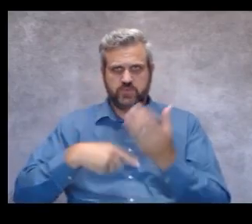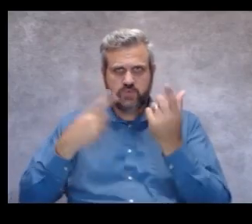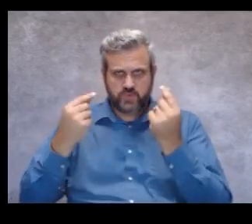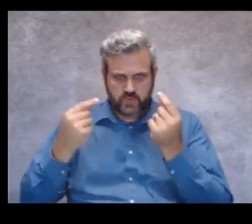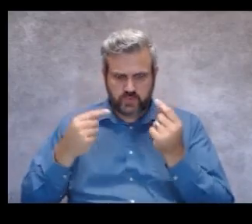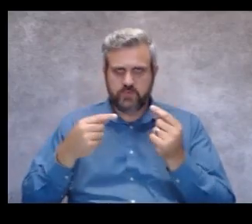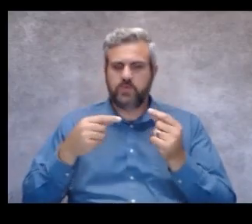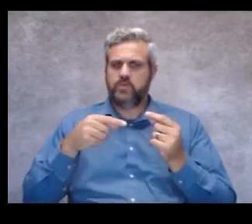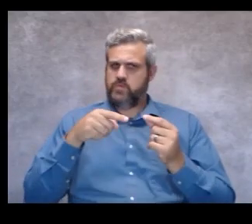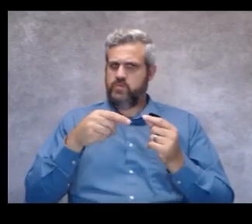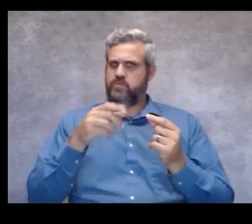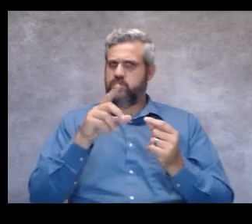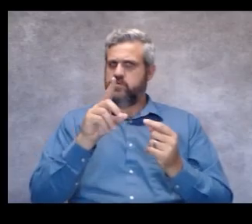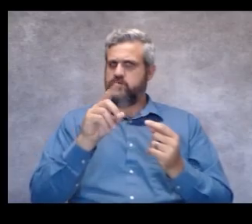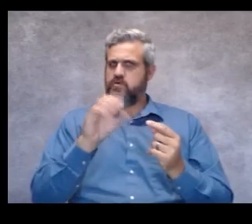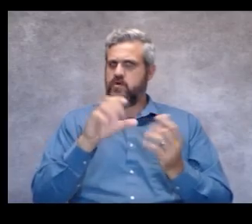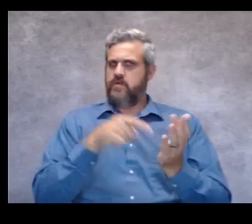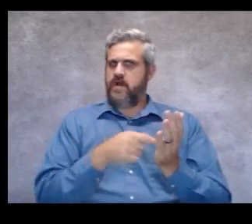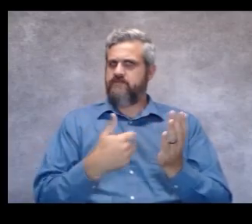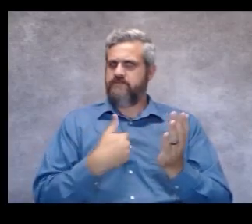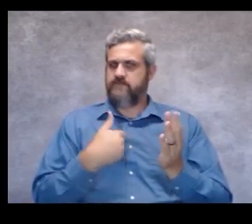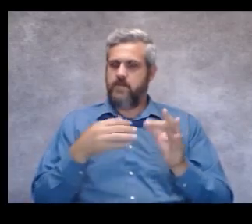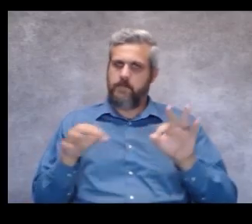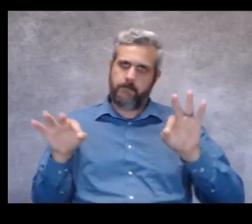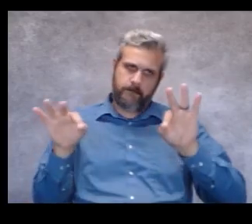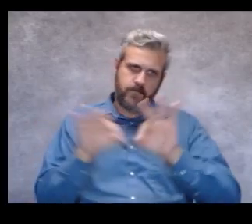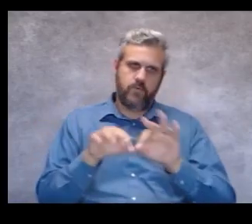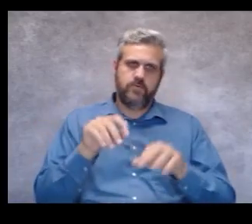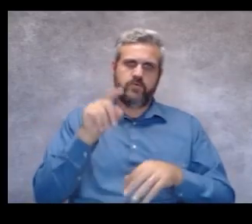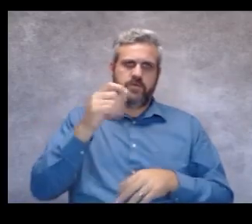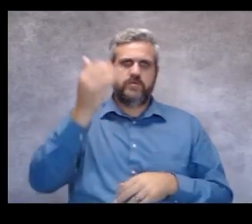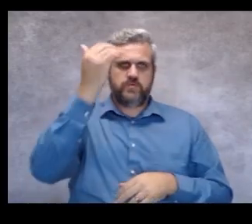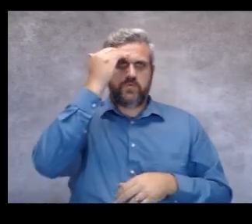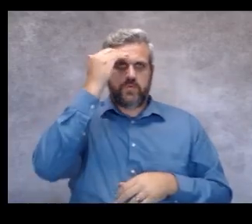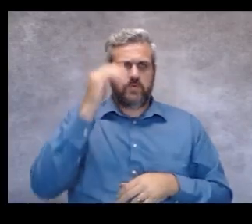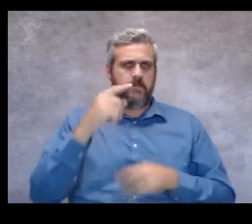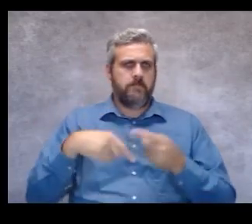uh it's very important that you understand that there is a data standard